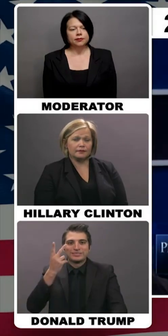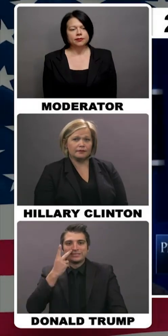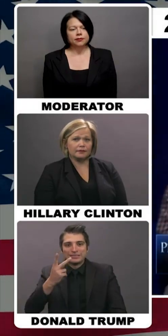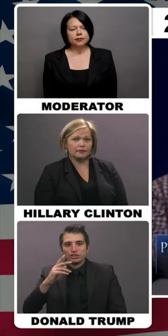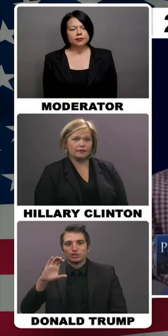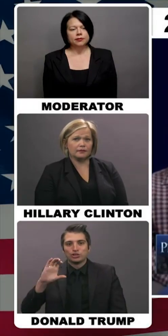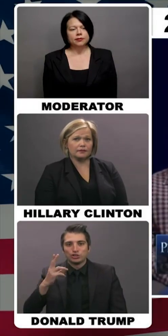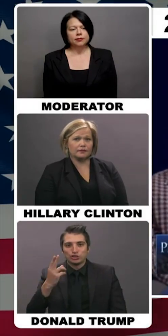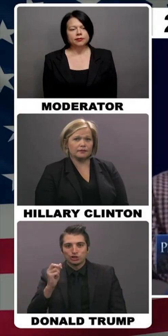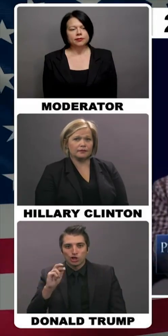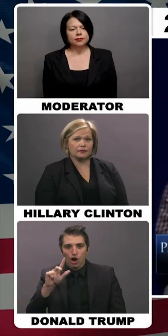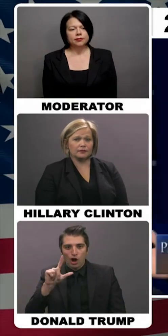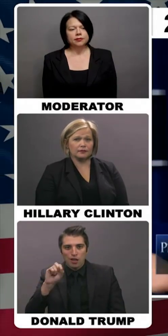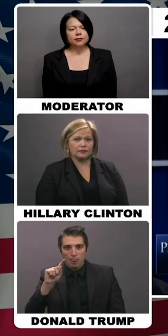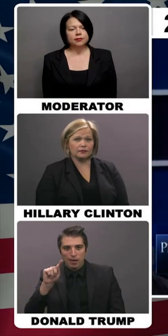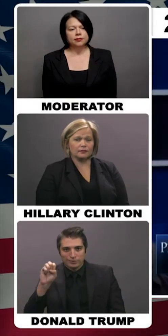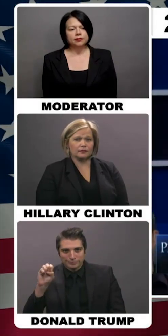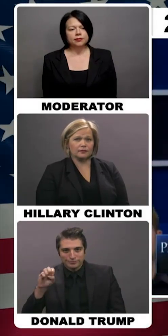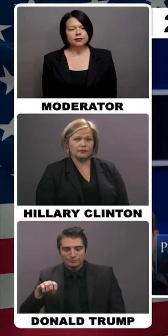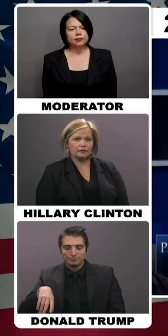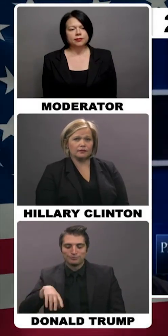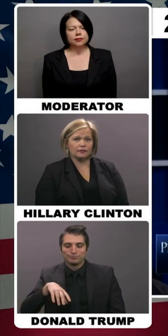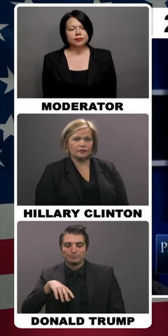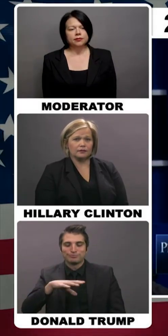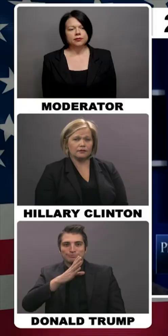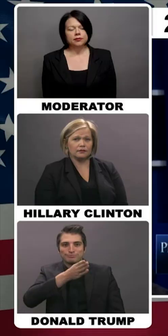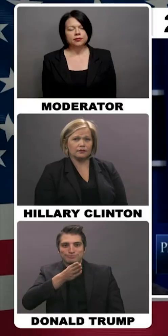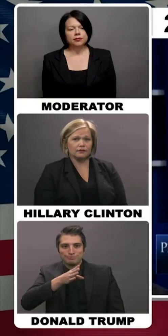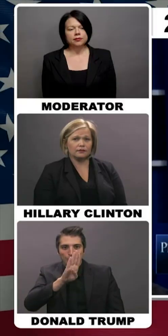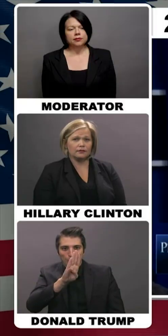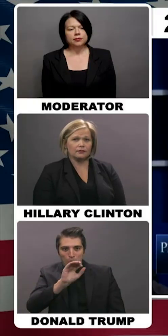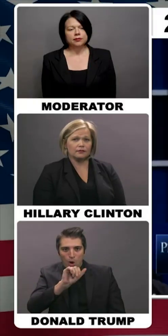you look at the violence that's taking place in the inner cities, Chicago.